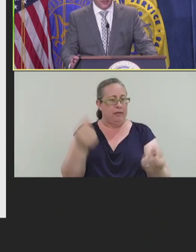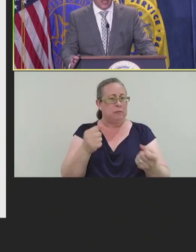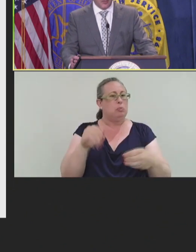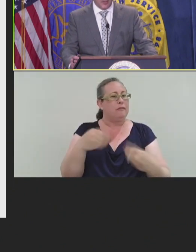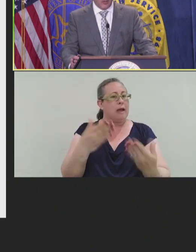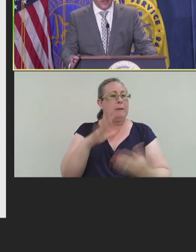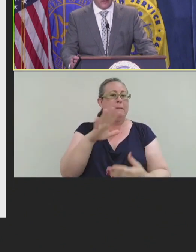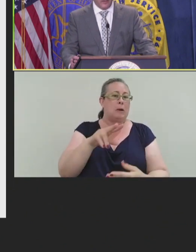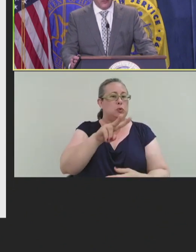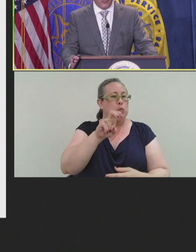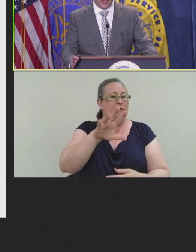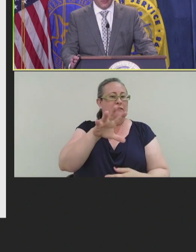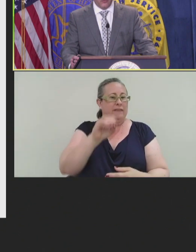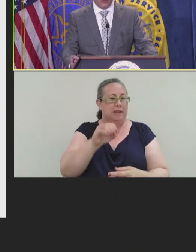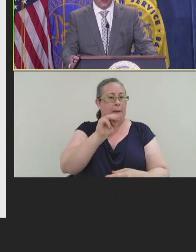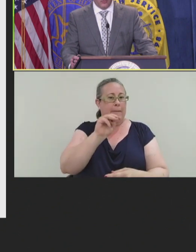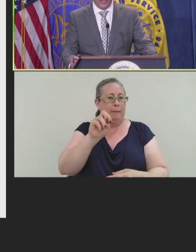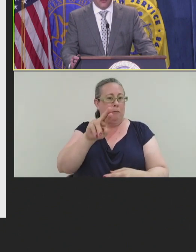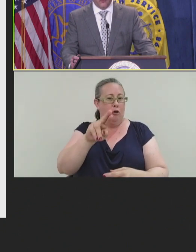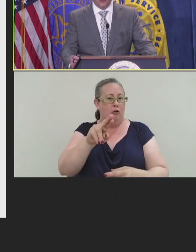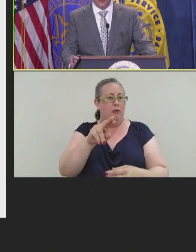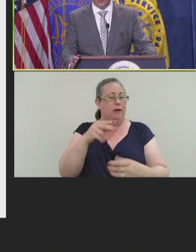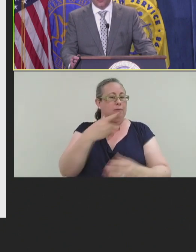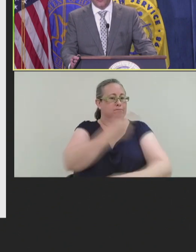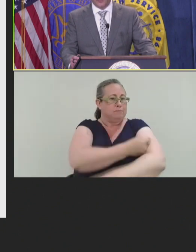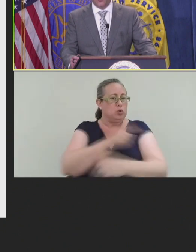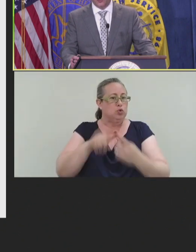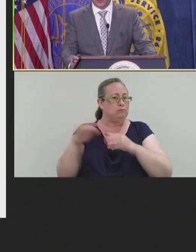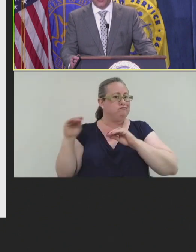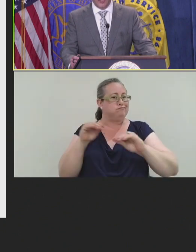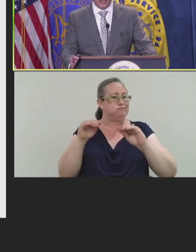MMR vaccines to migrant children. We have two mobile vans. We were able to get out